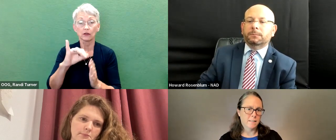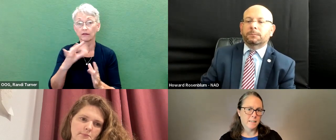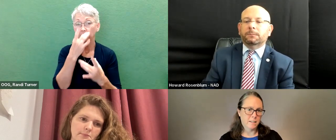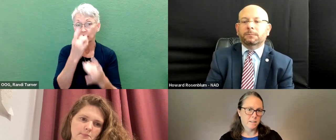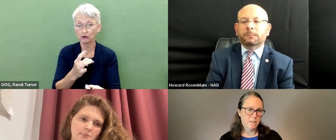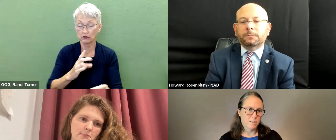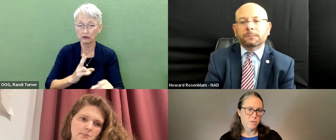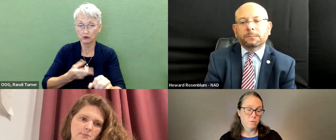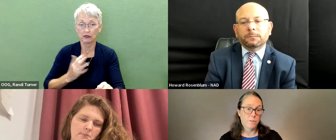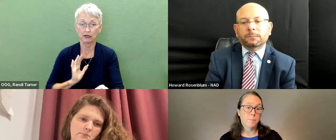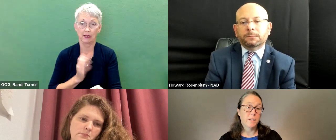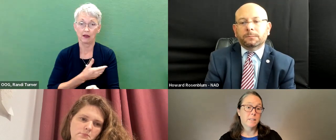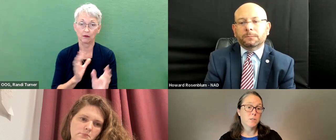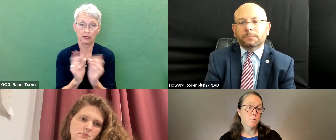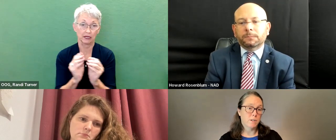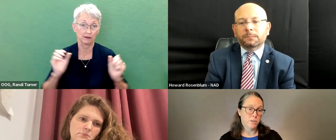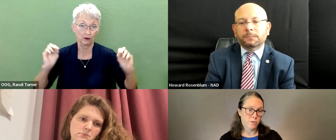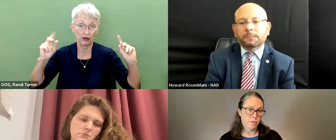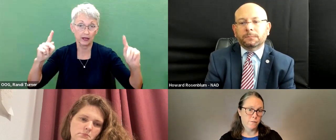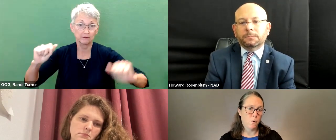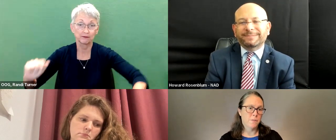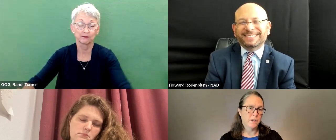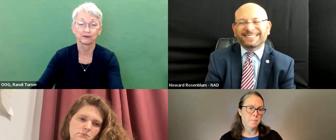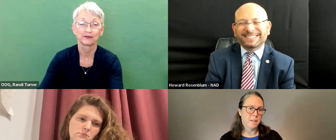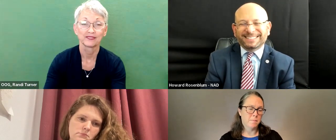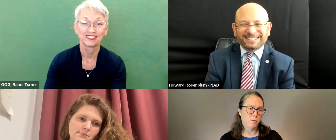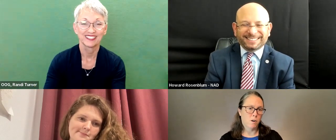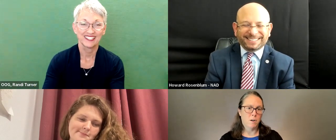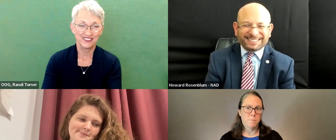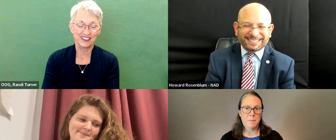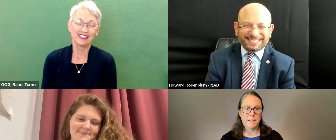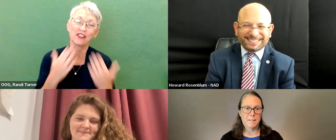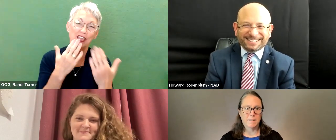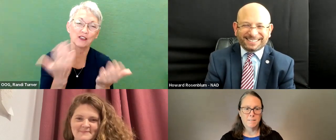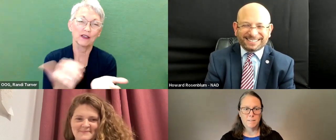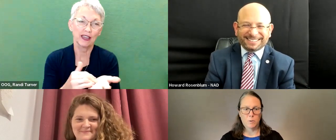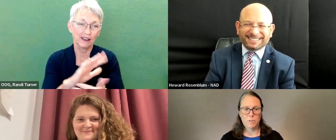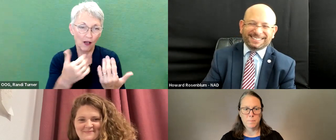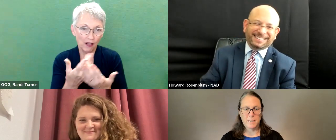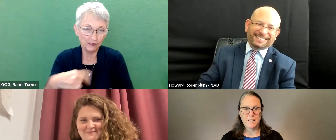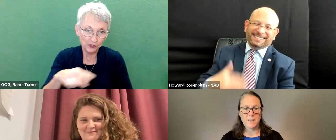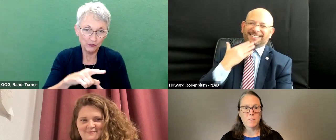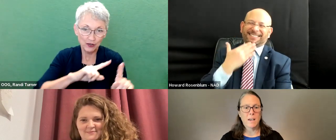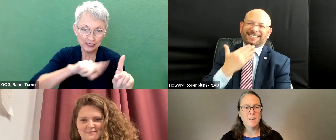We will provide access to everything. On our website you will find all the information in addition to a